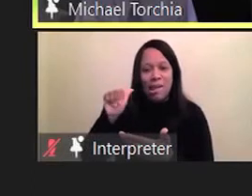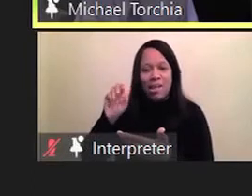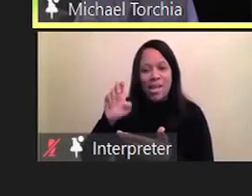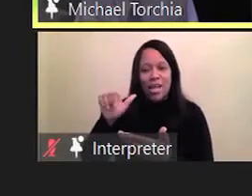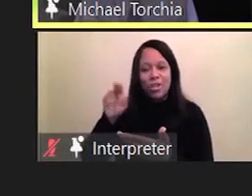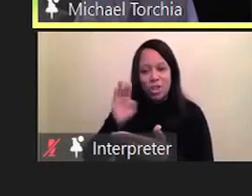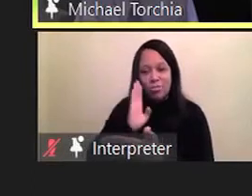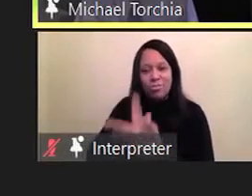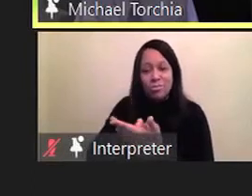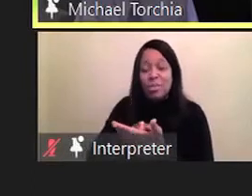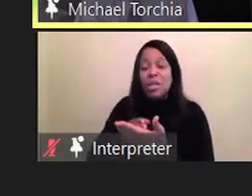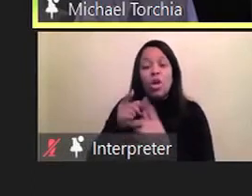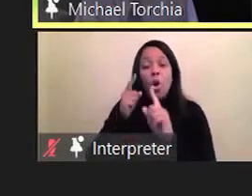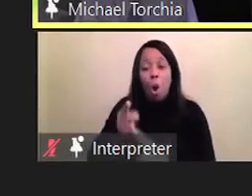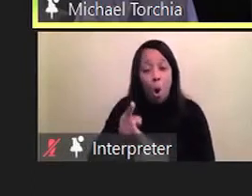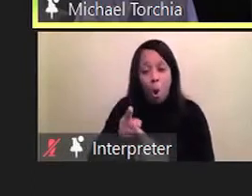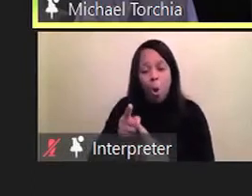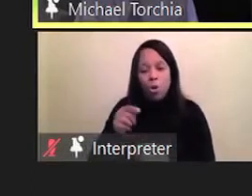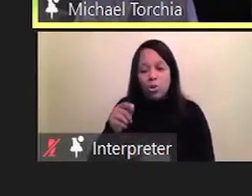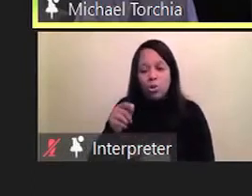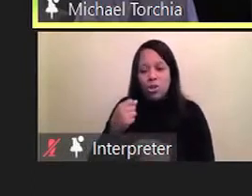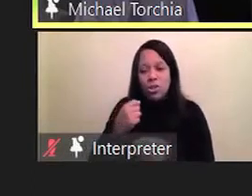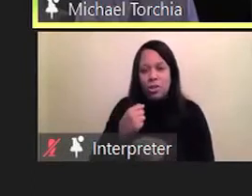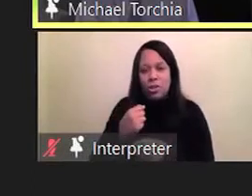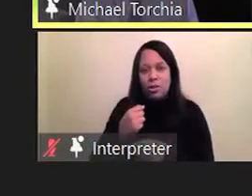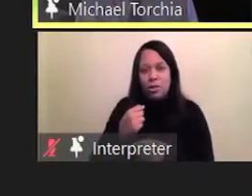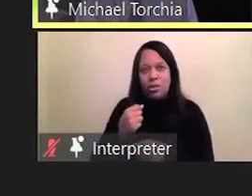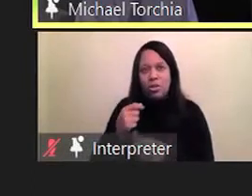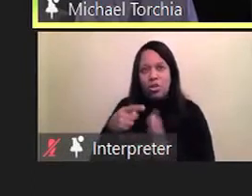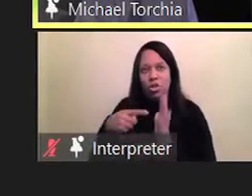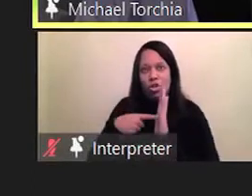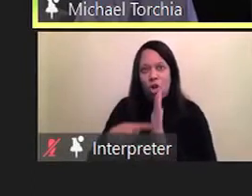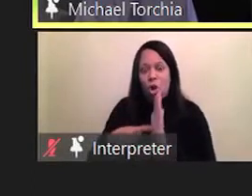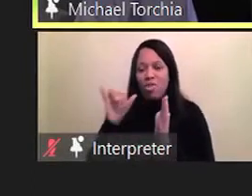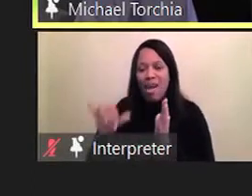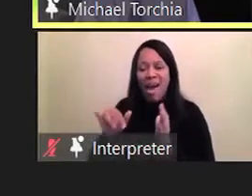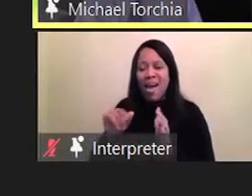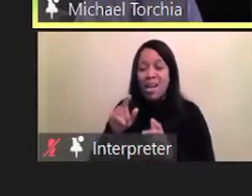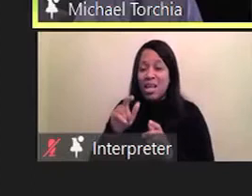that it should not be more expensive to provide a service